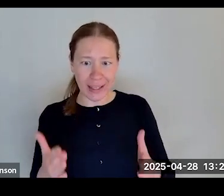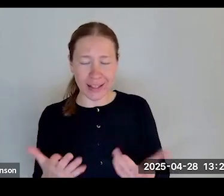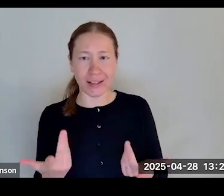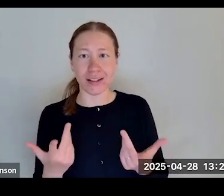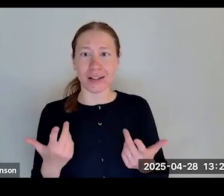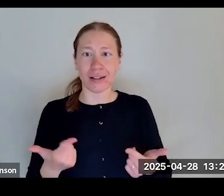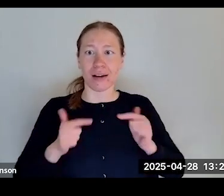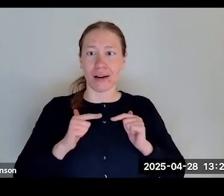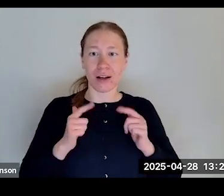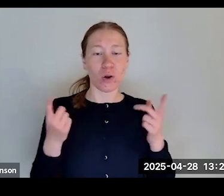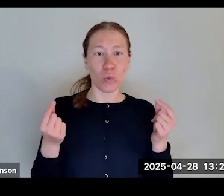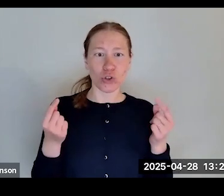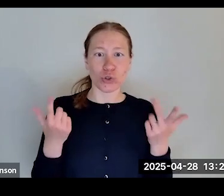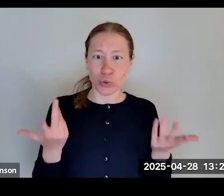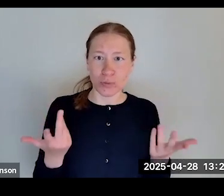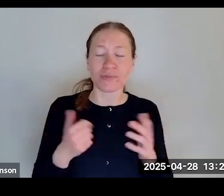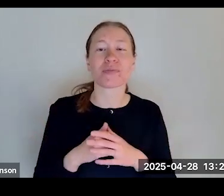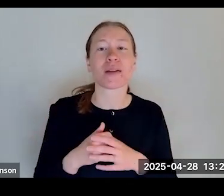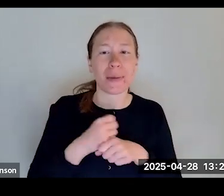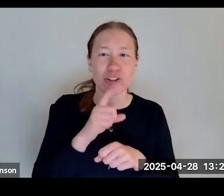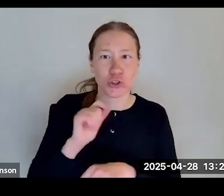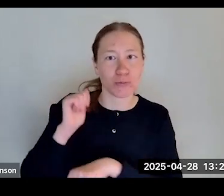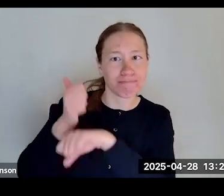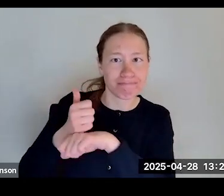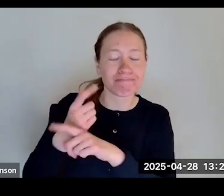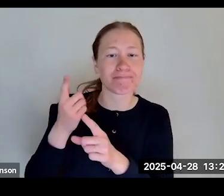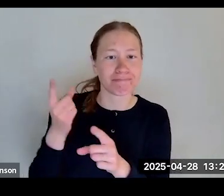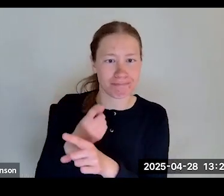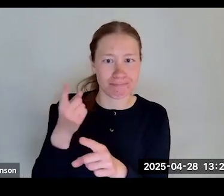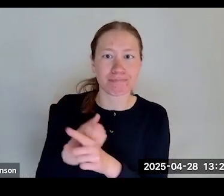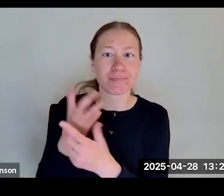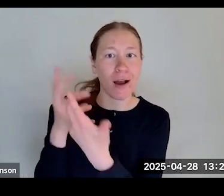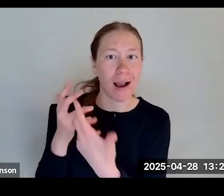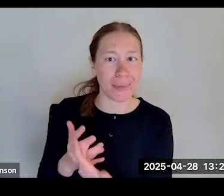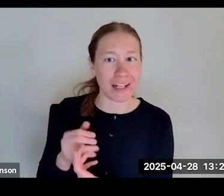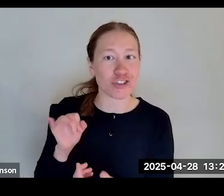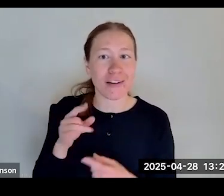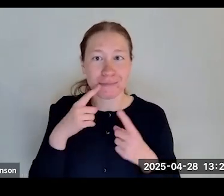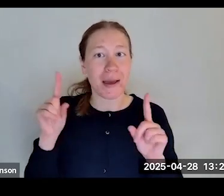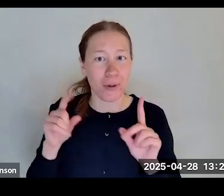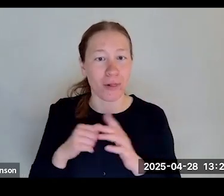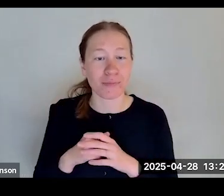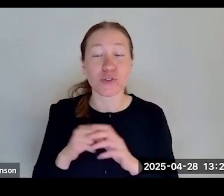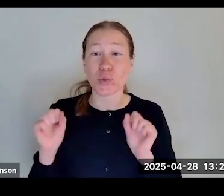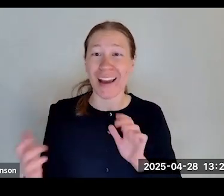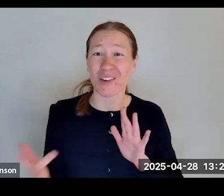that you're implementing the requested accommodation if you're able to. Consult with the disability equity office,